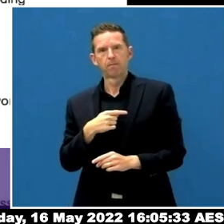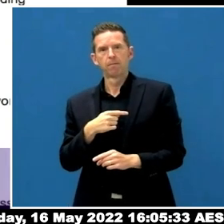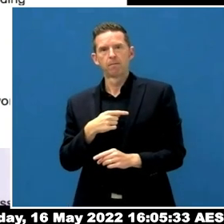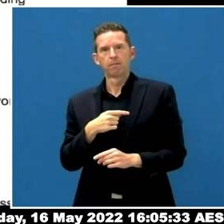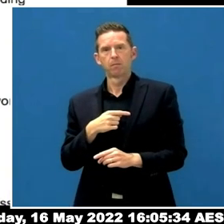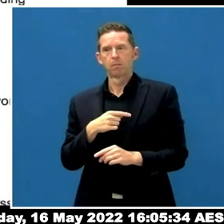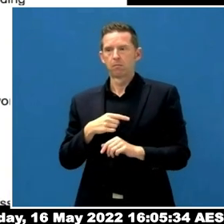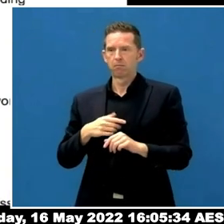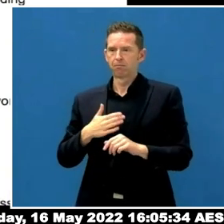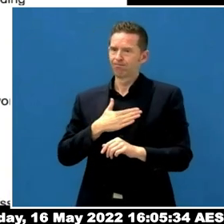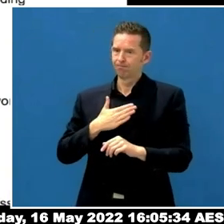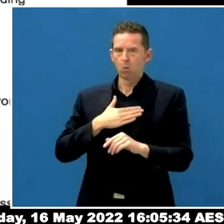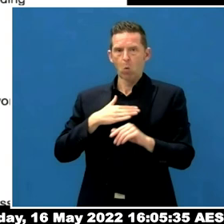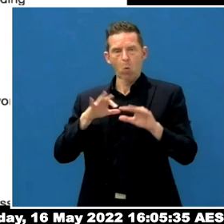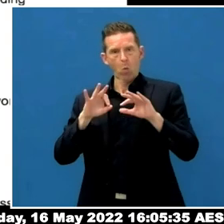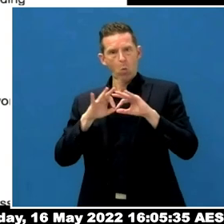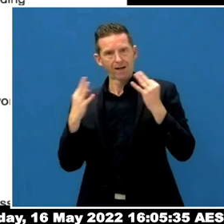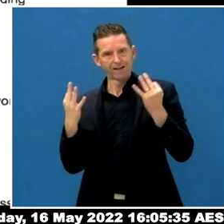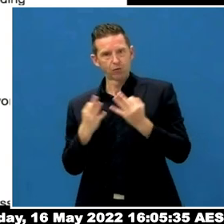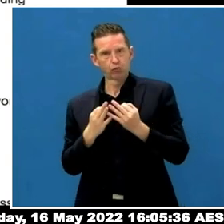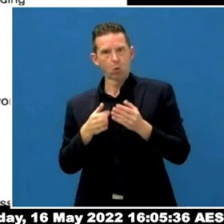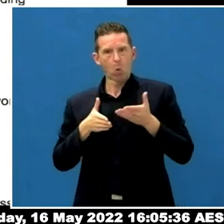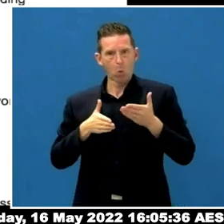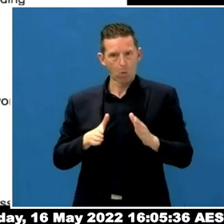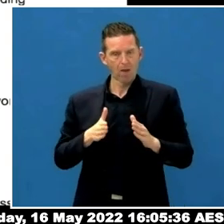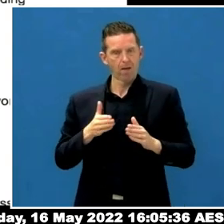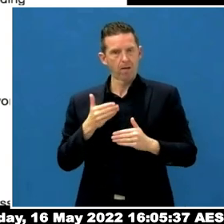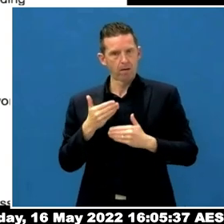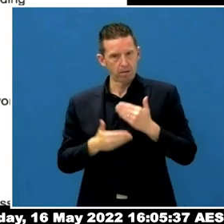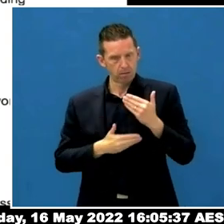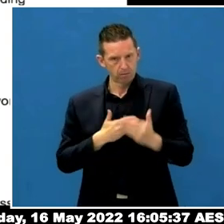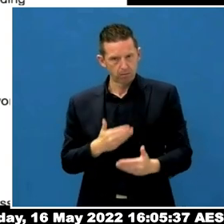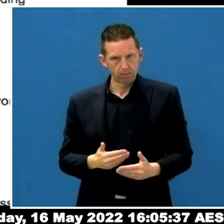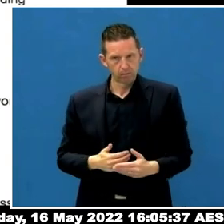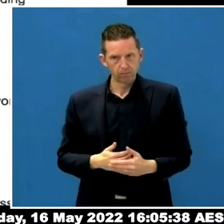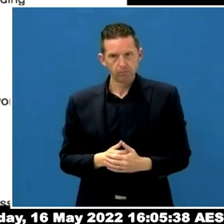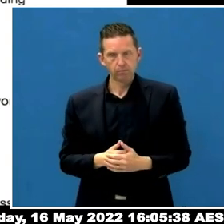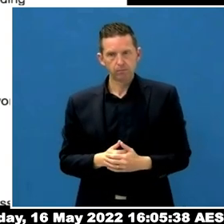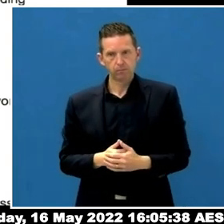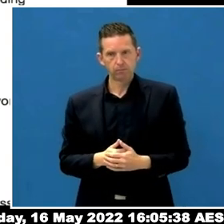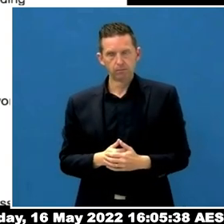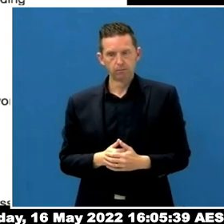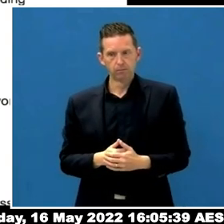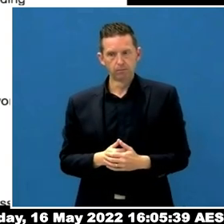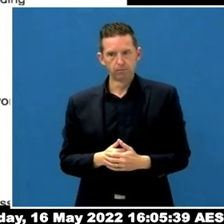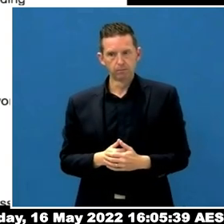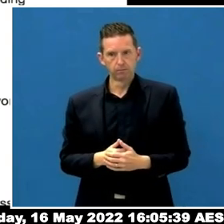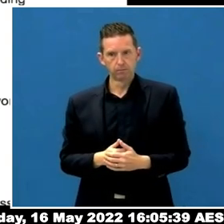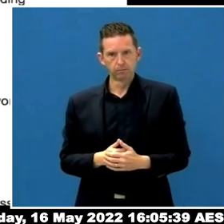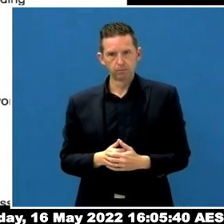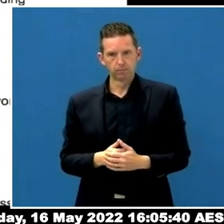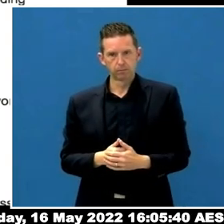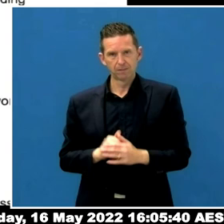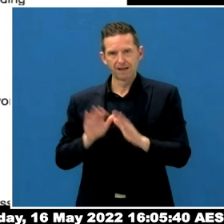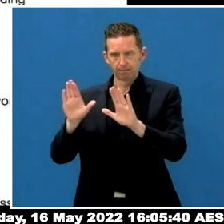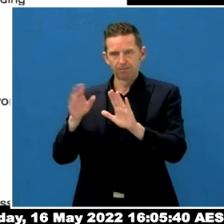And before I proceed in abundant caution, the document at the bottom says, date approved, 12 March 2020.